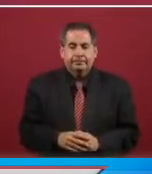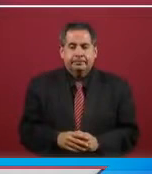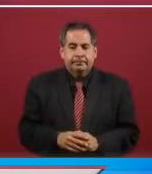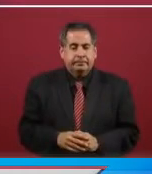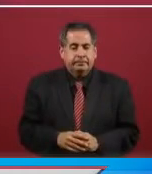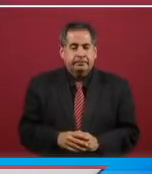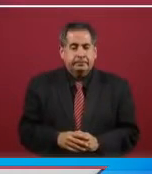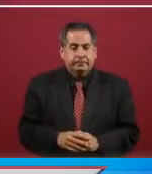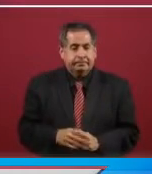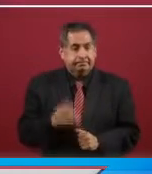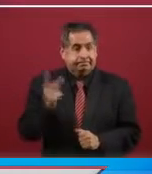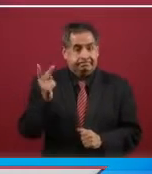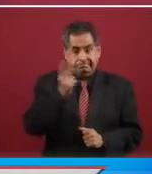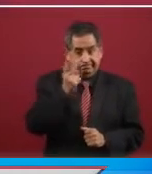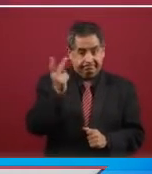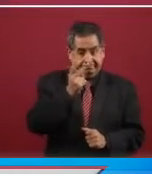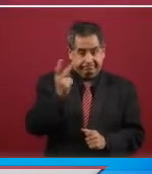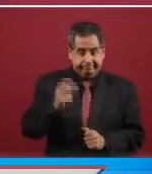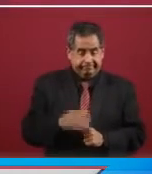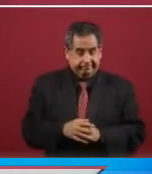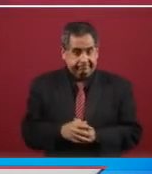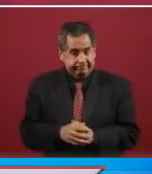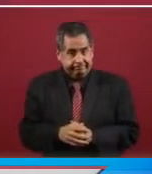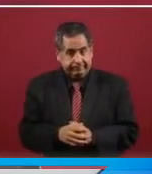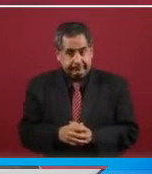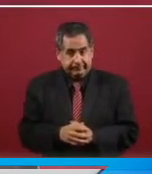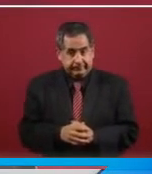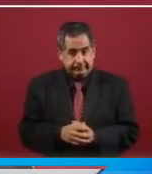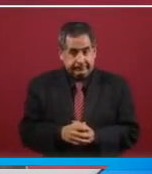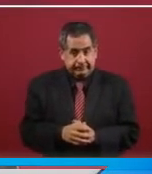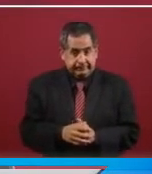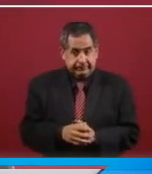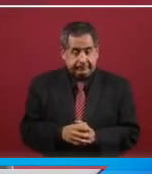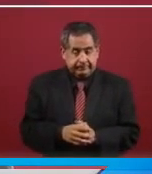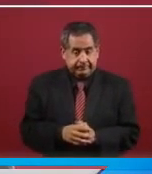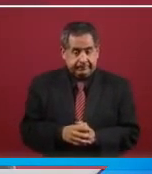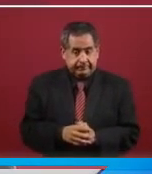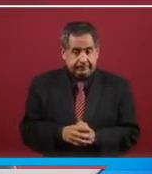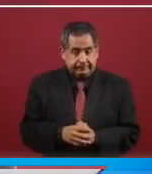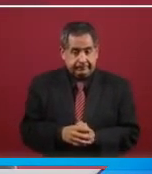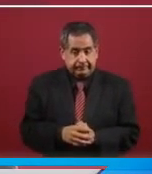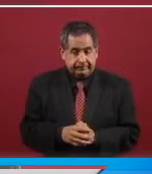that have affected the type exchange rate against the dollar and despite this the Mexican economy resists